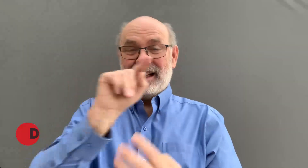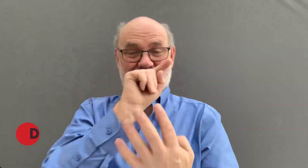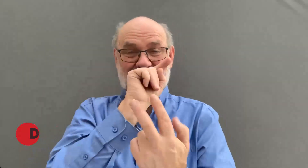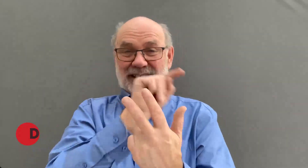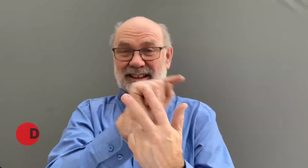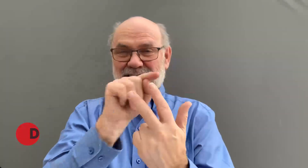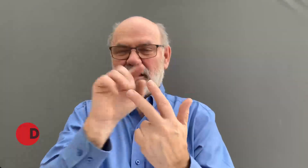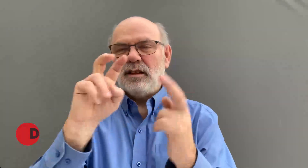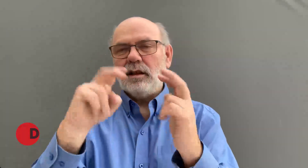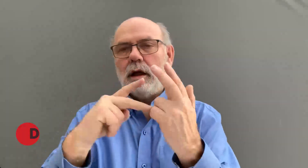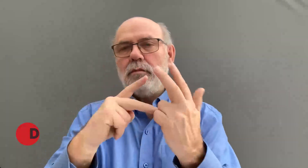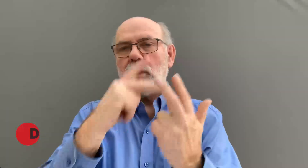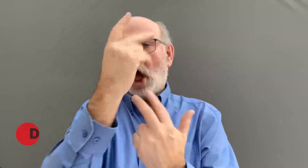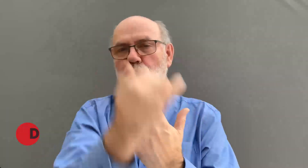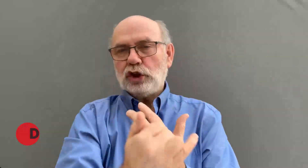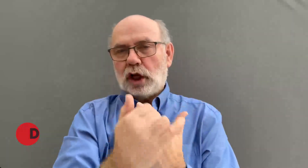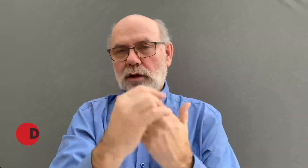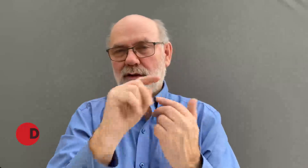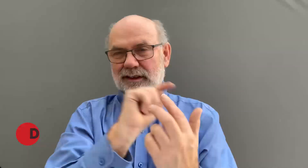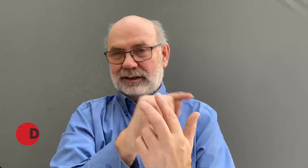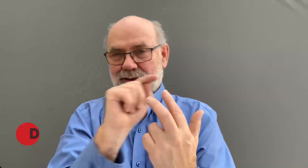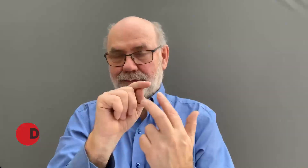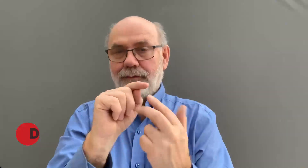All three were done as projects.